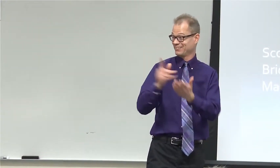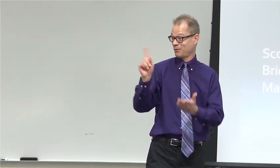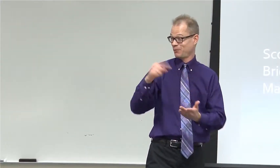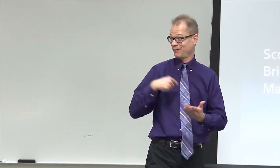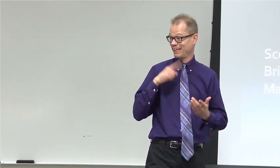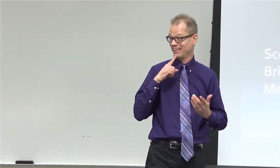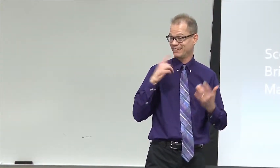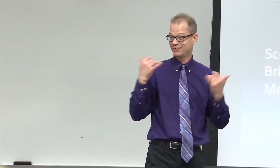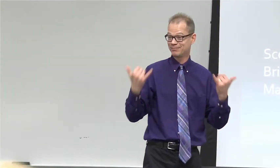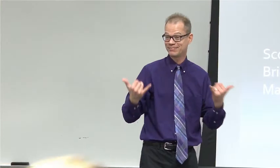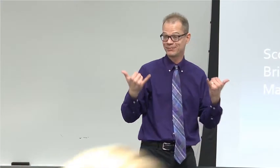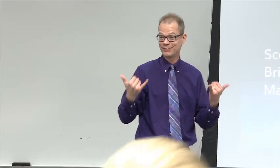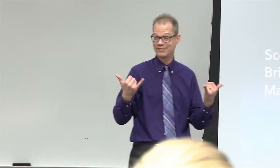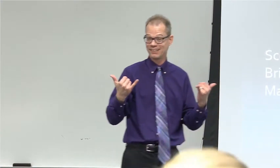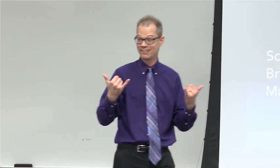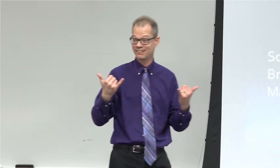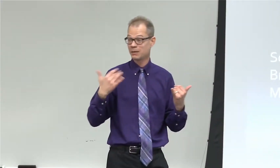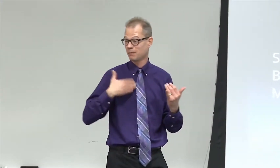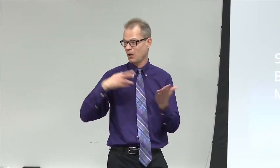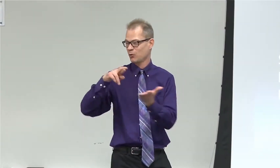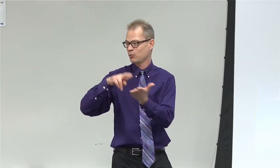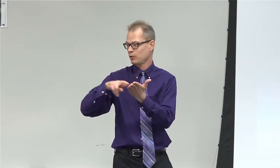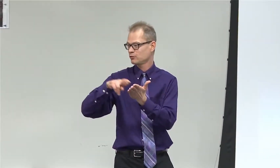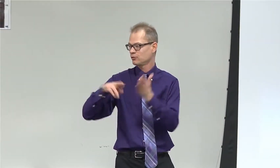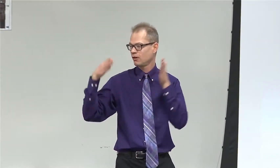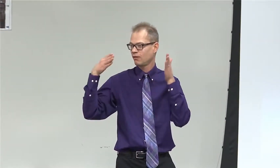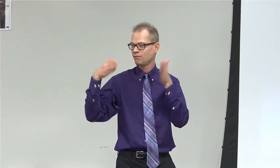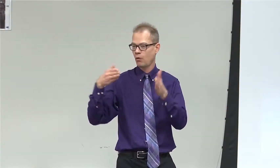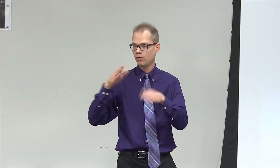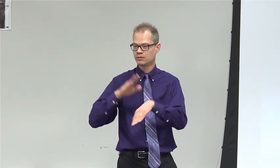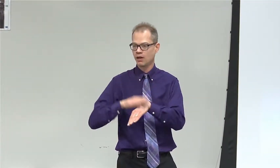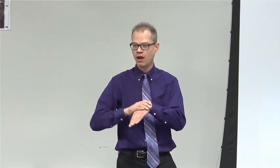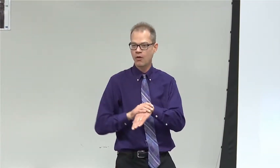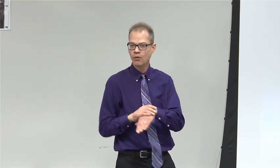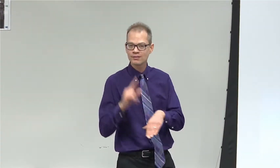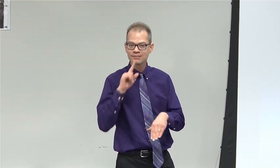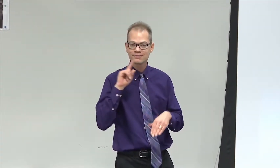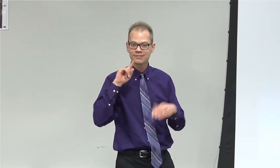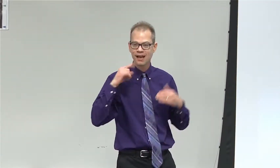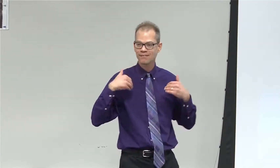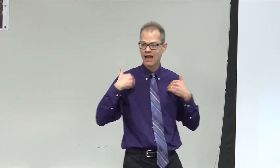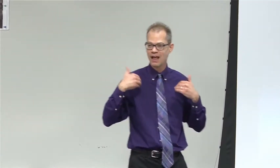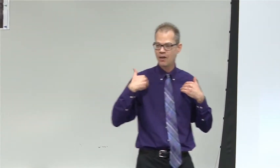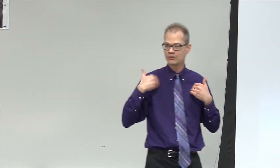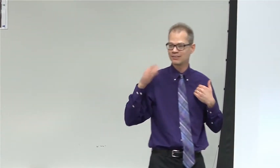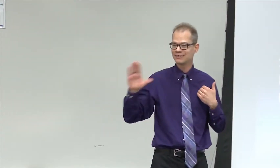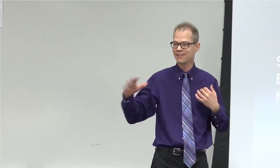how I got here, with you today. And I will be focusing on some of my research